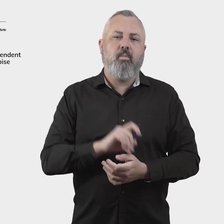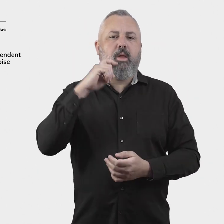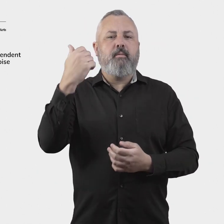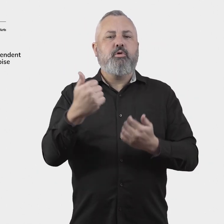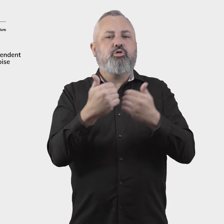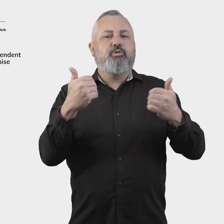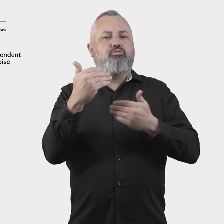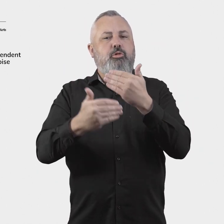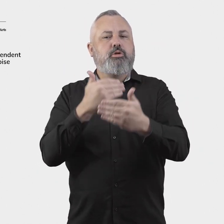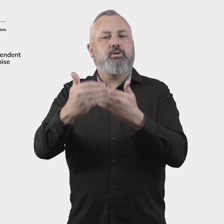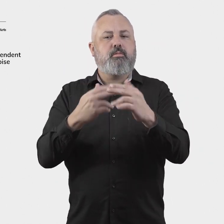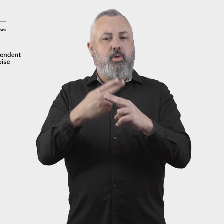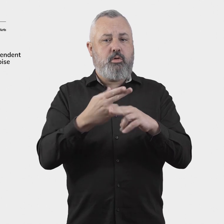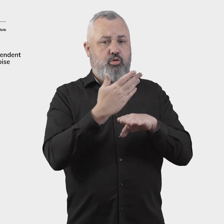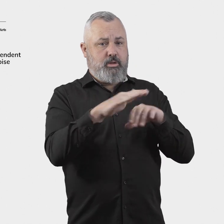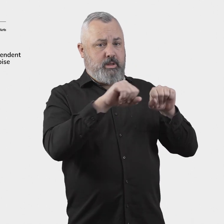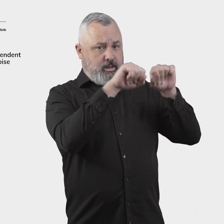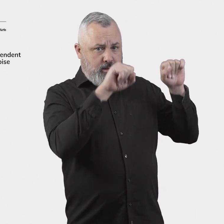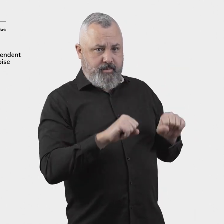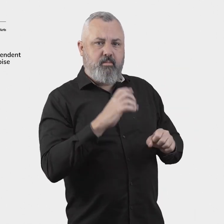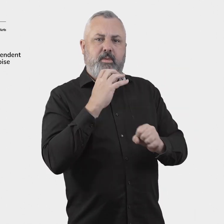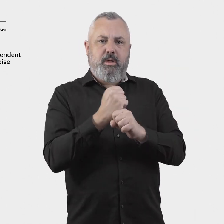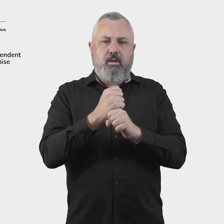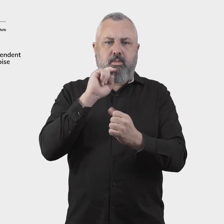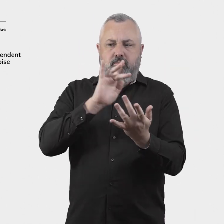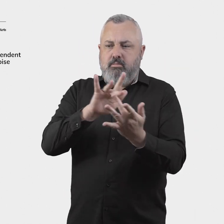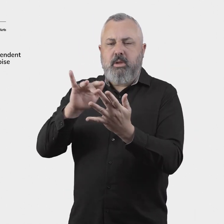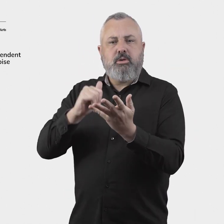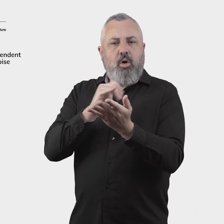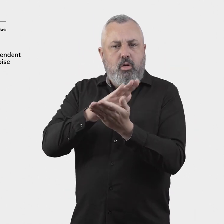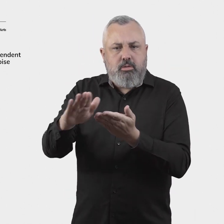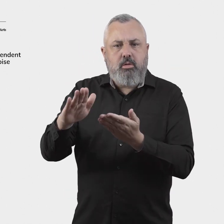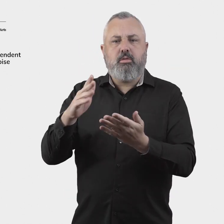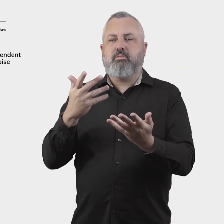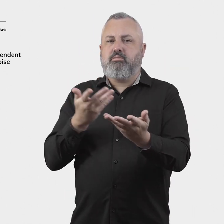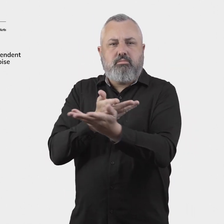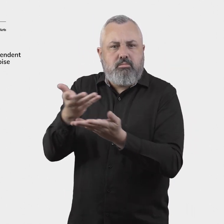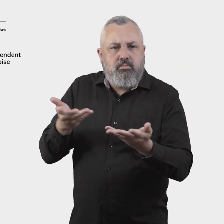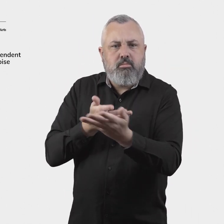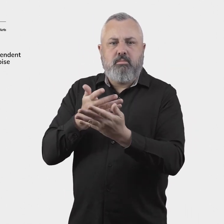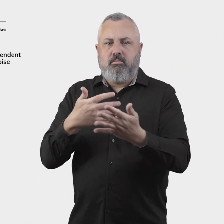The government will consult affected stakeholders on the arrangements for transitioning the functions of the